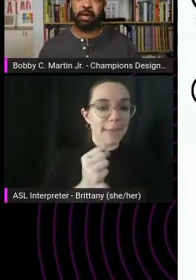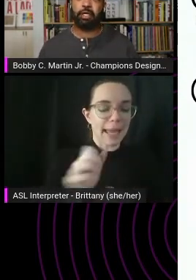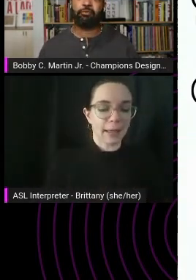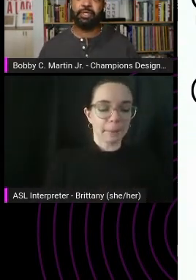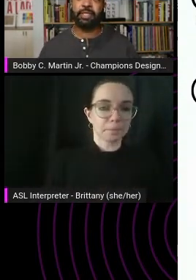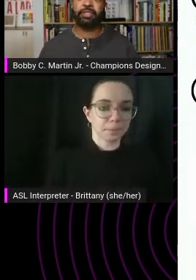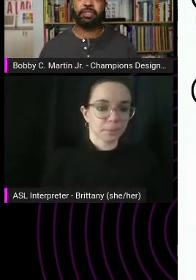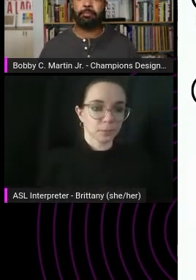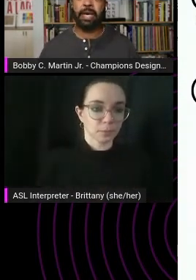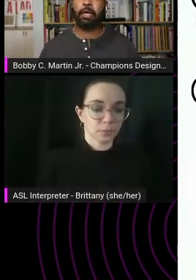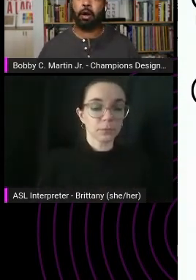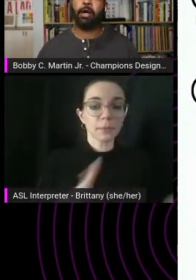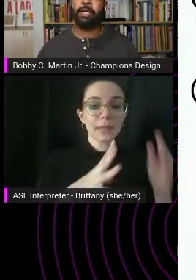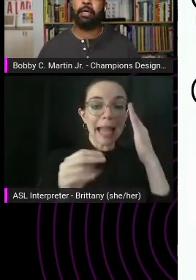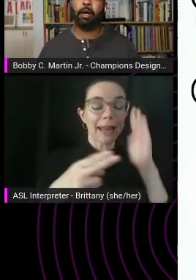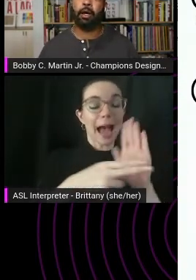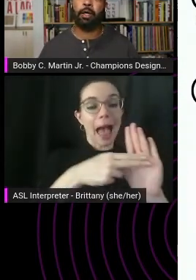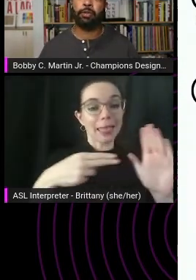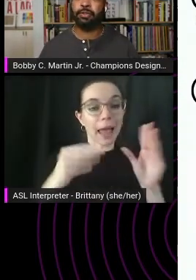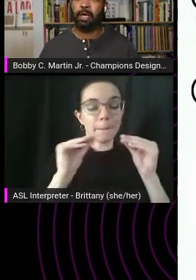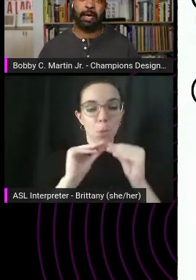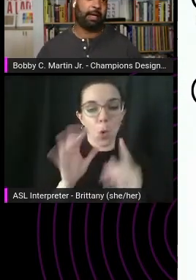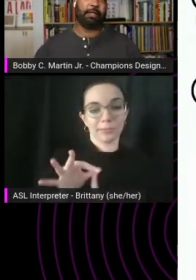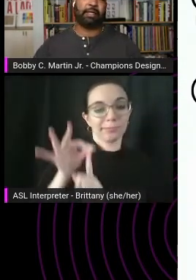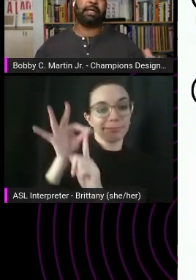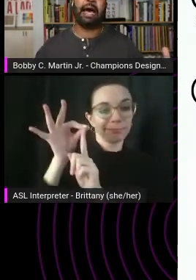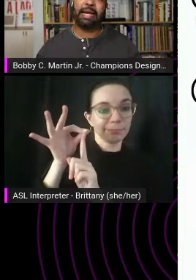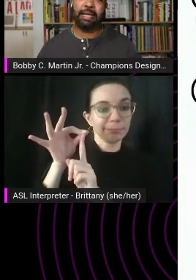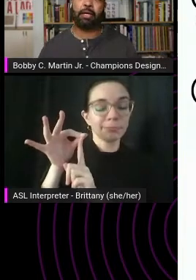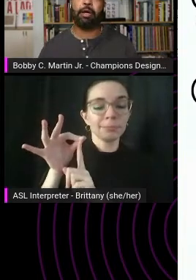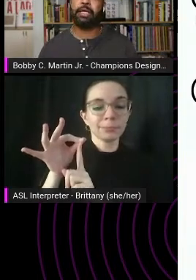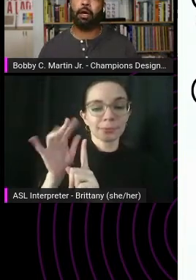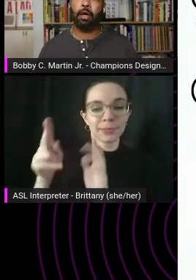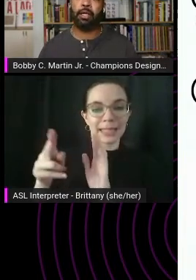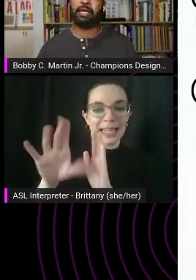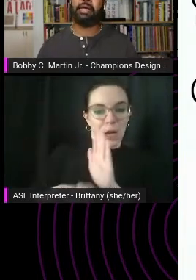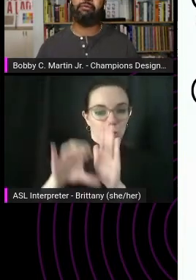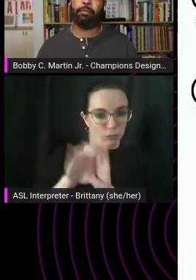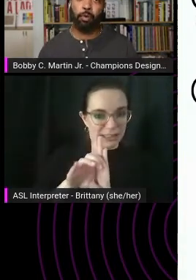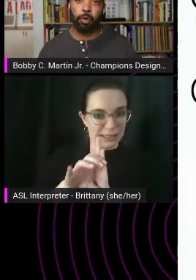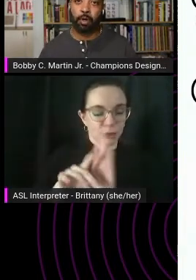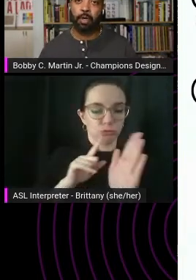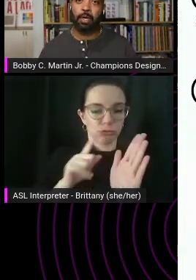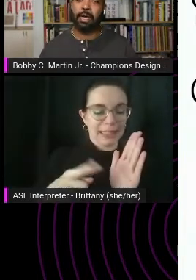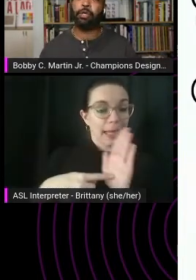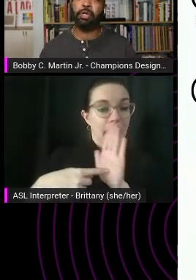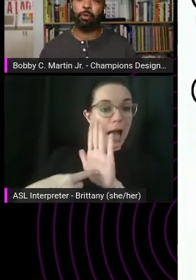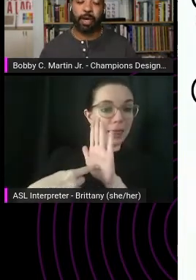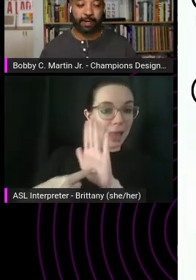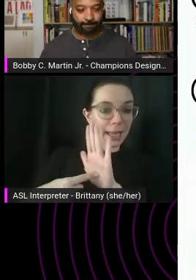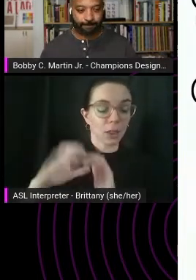characteristics to make and to highlight Carnegie Hall in an even more unique way.